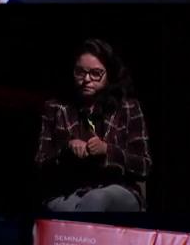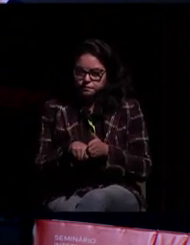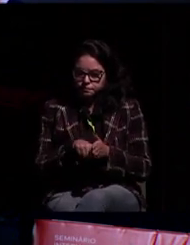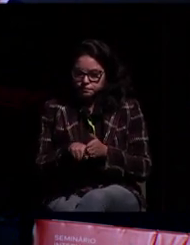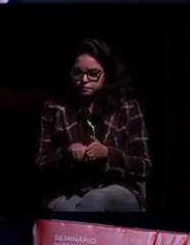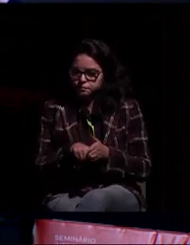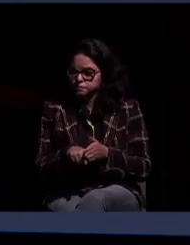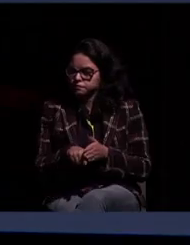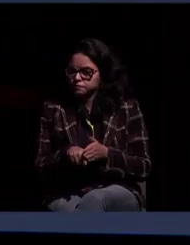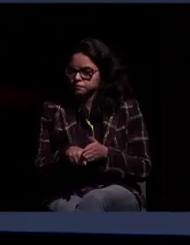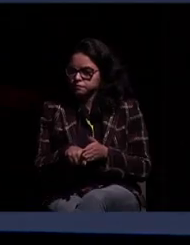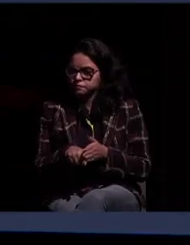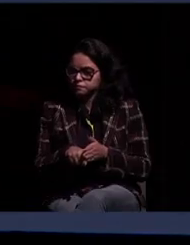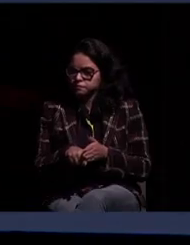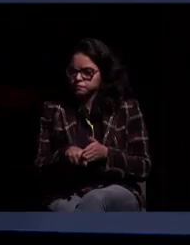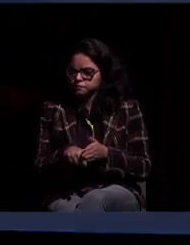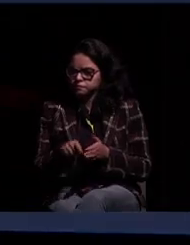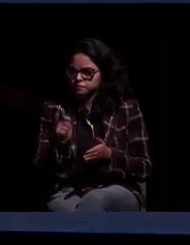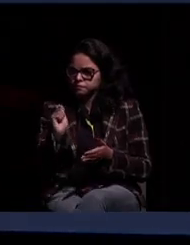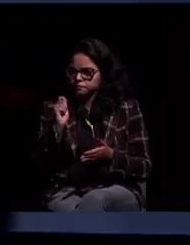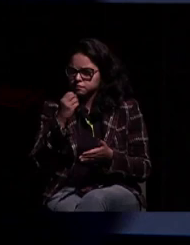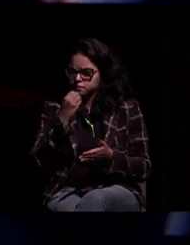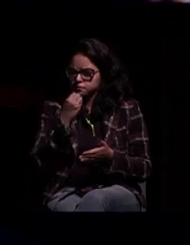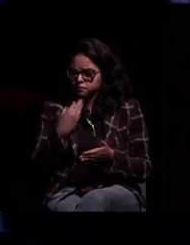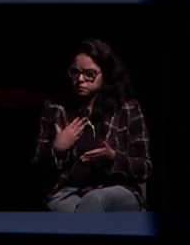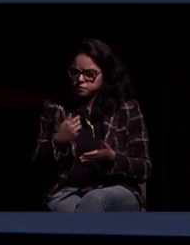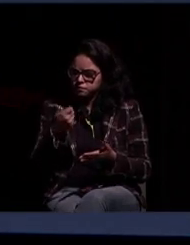very well paid by an European institution